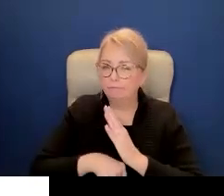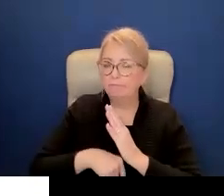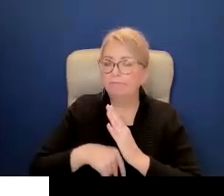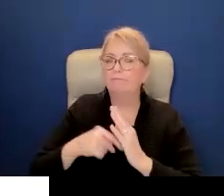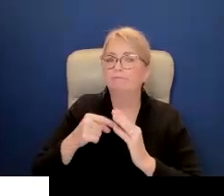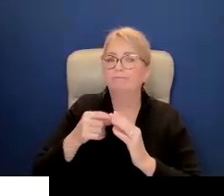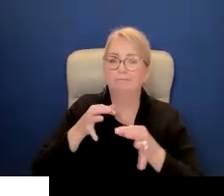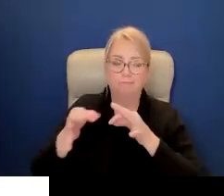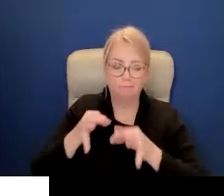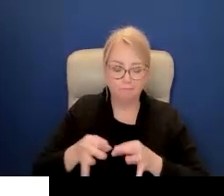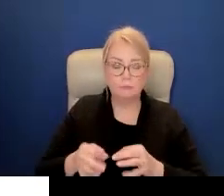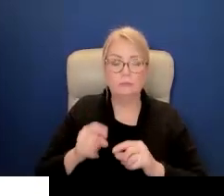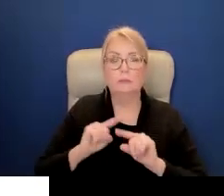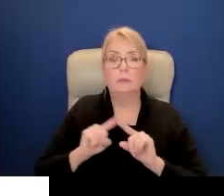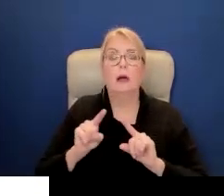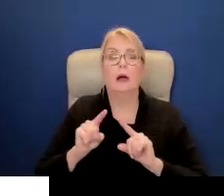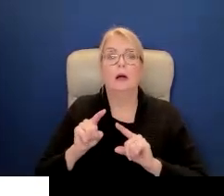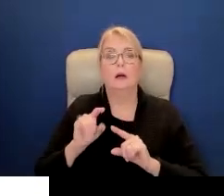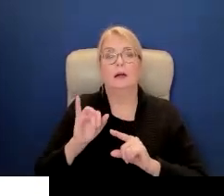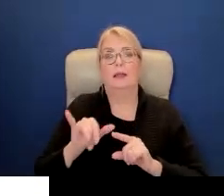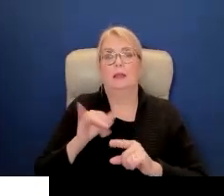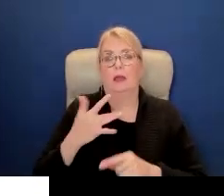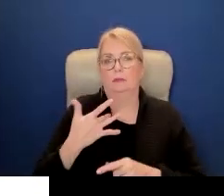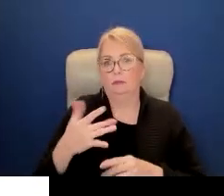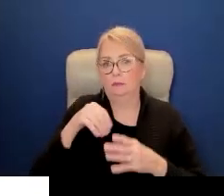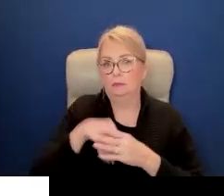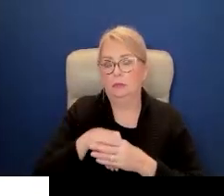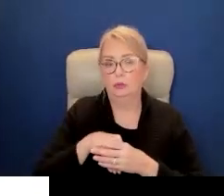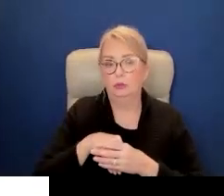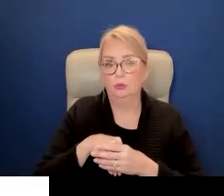But this normally will include, for instance, if this may trigger